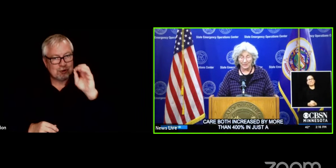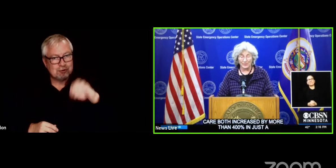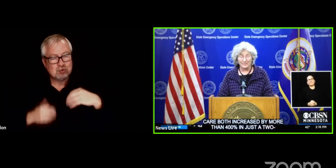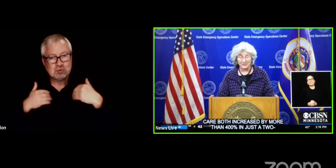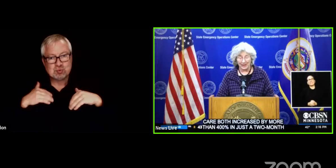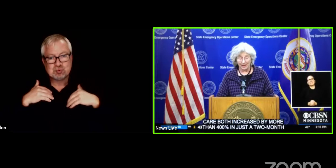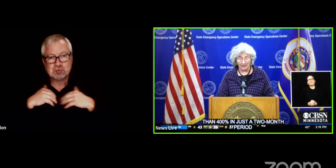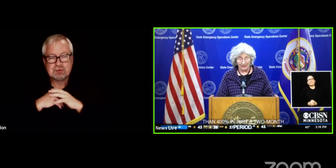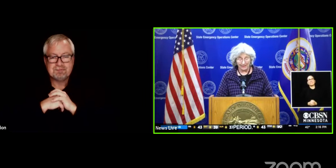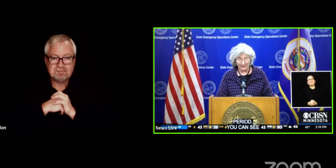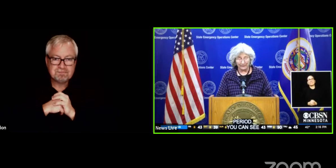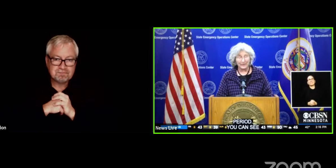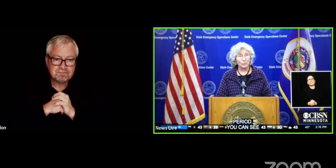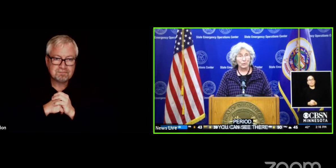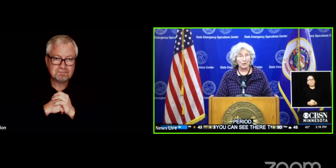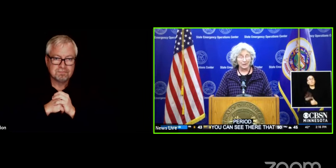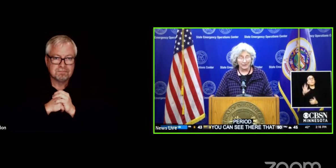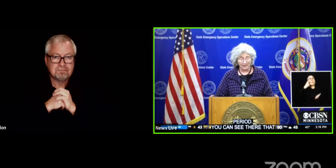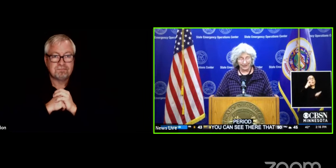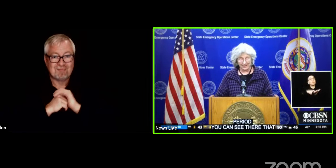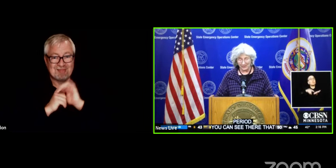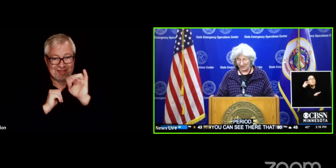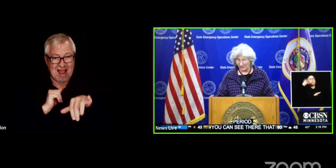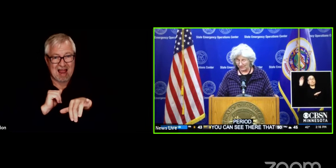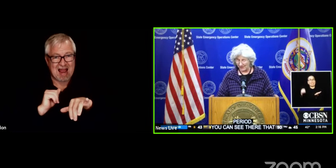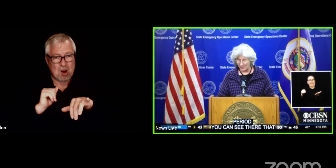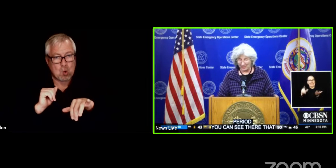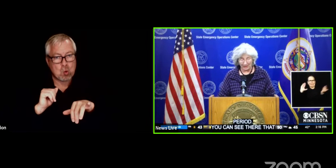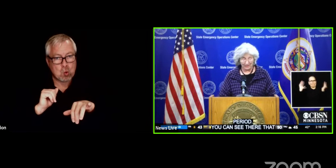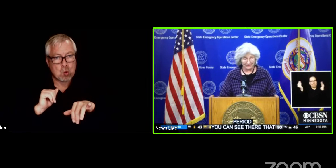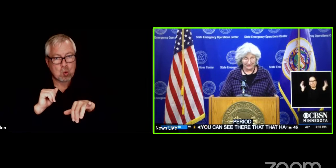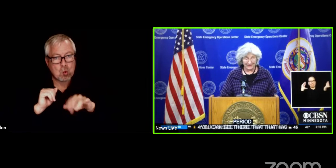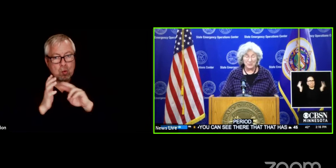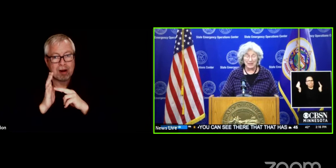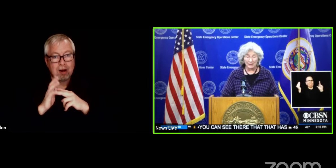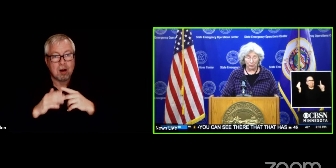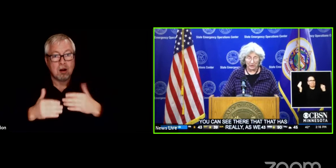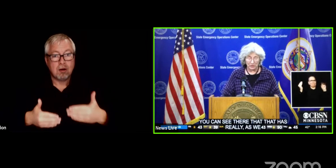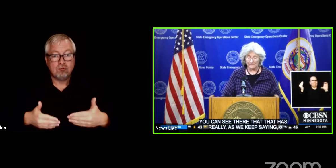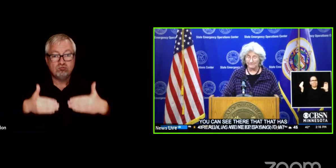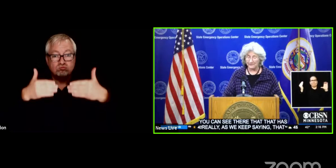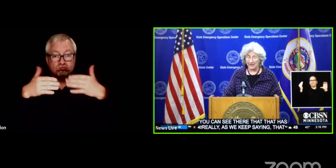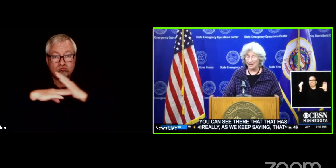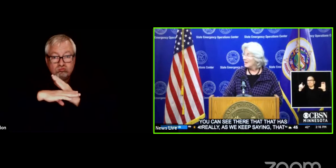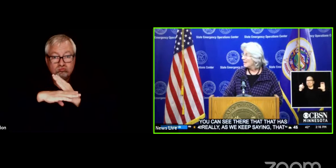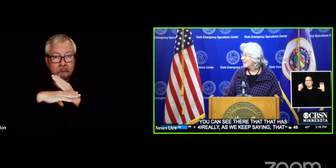WE KEEP SAYING THAT FLOOD WALL HAS BEEN -- IS BEING BREACHED.